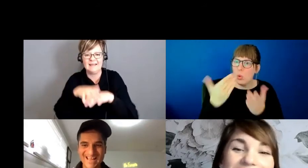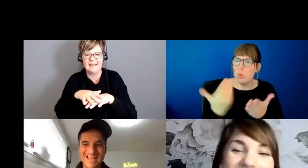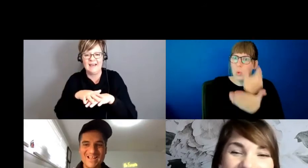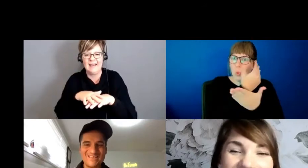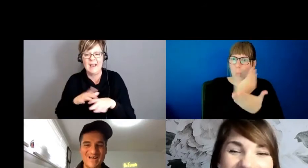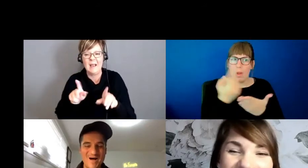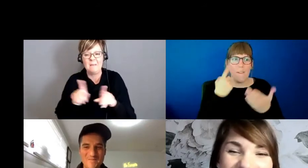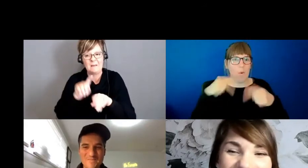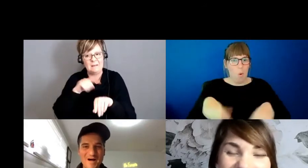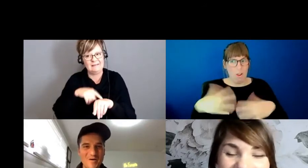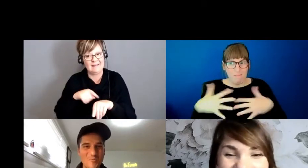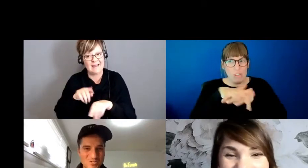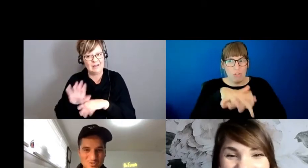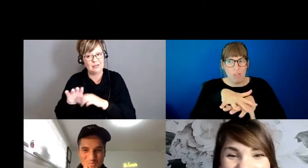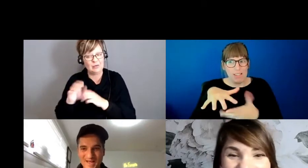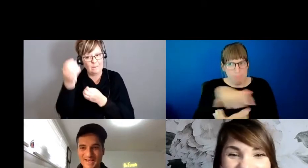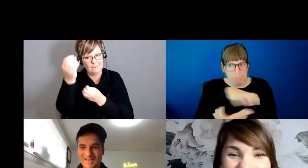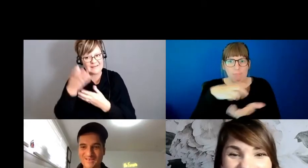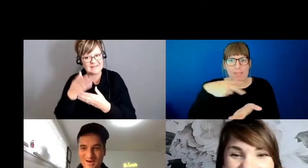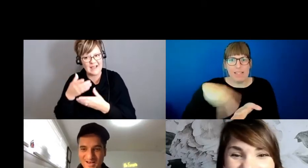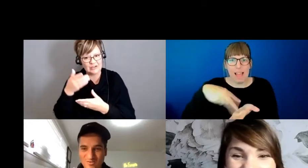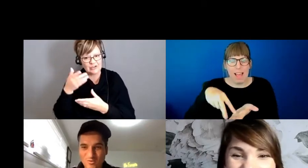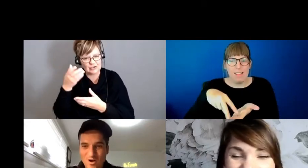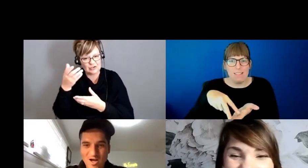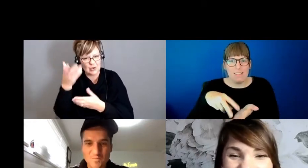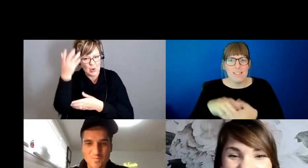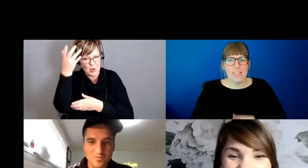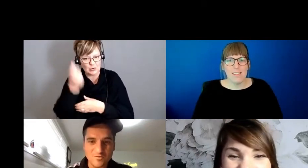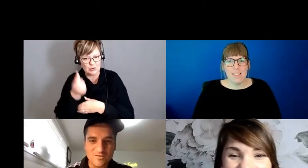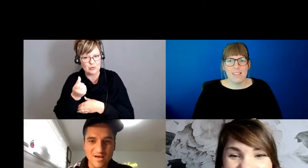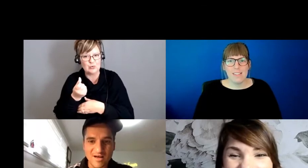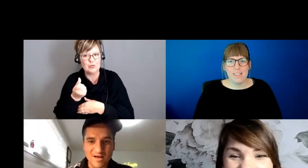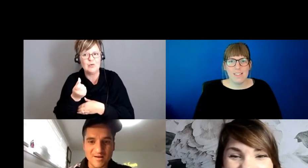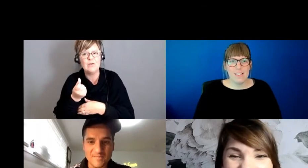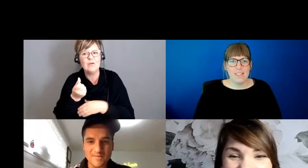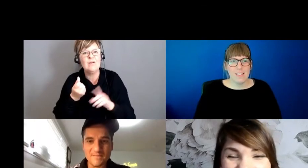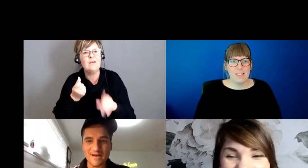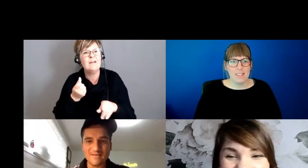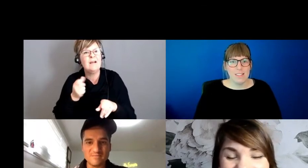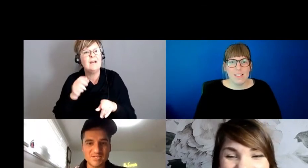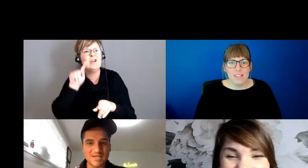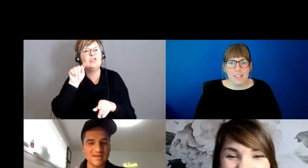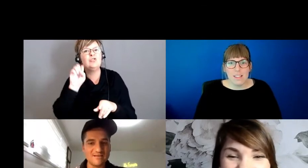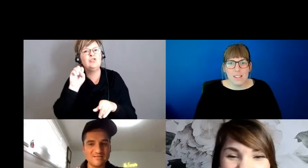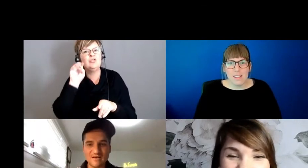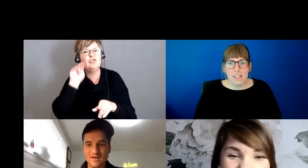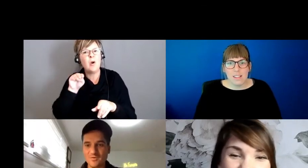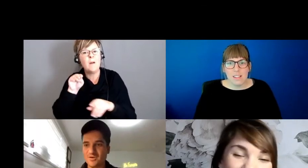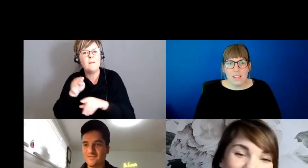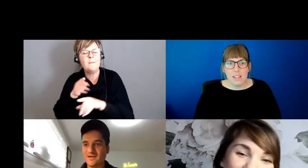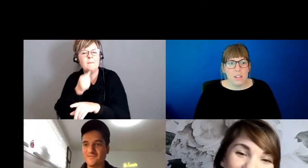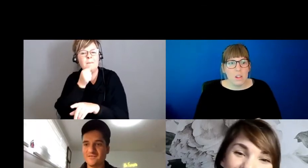AND I JUST GOT YOUR MESSAGE. WOULD YOU MIND -- MAXIME CANNOT UNMUTE YOURSELF FOR SOME